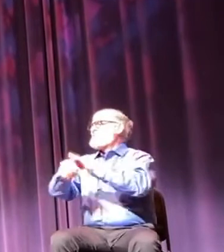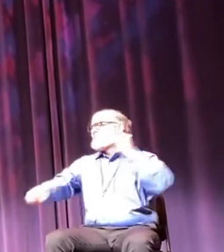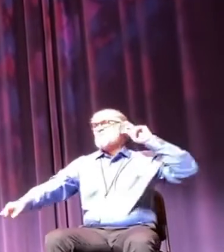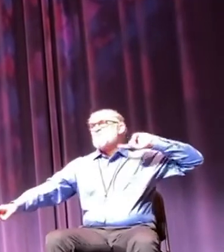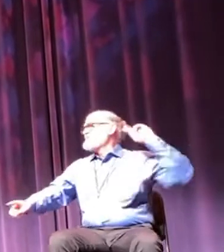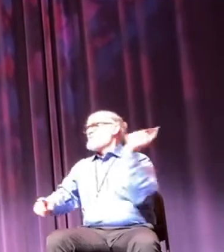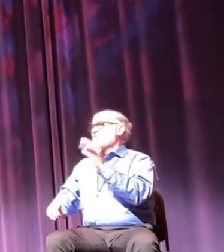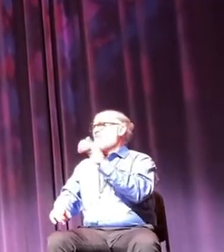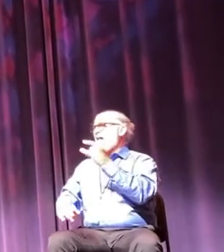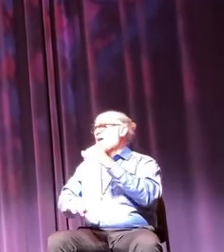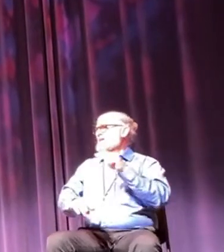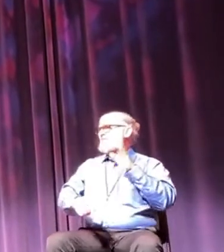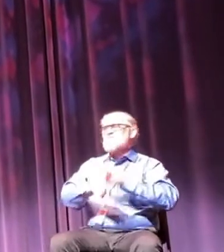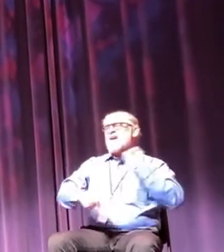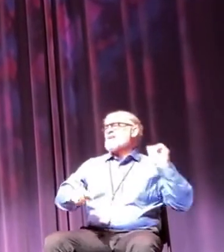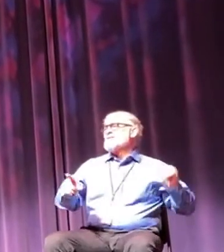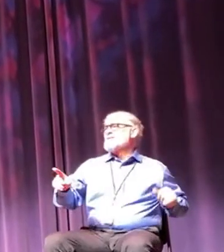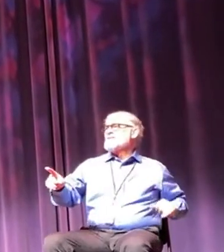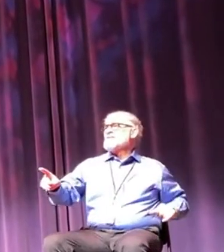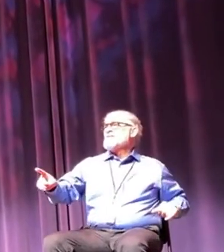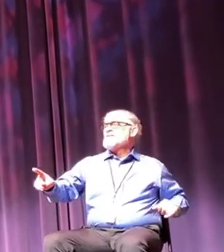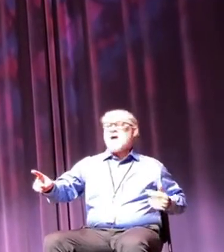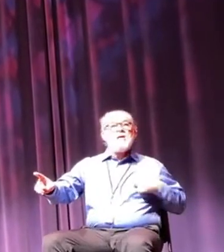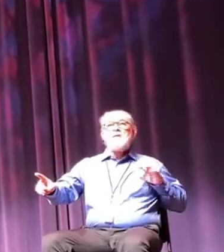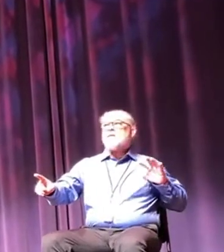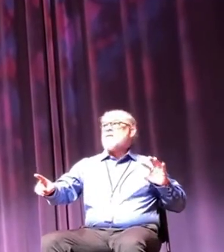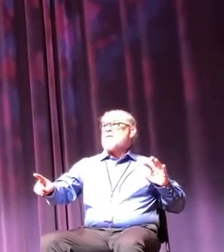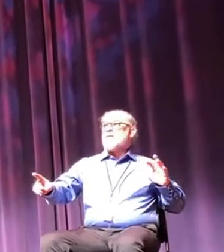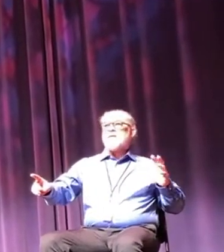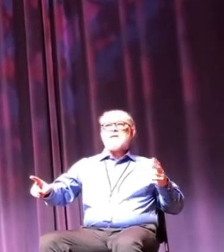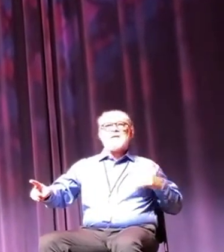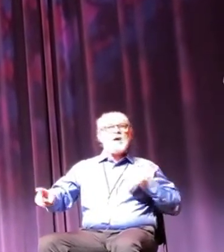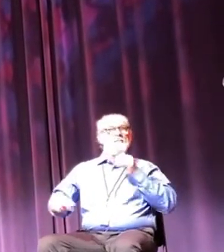when I'm not a faggot enough.